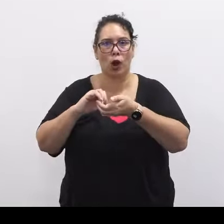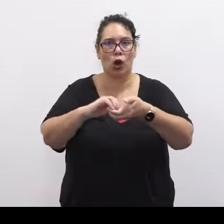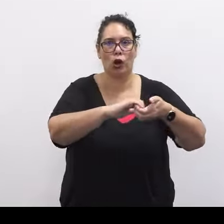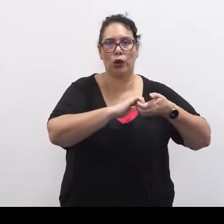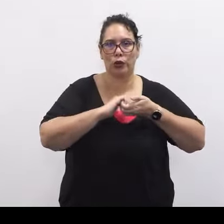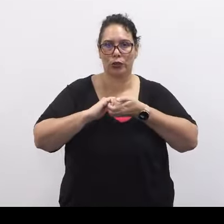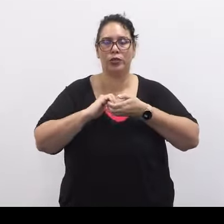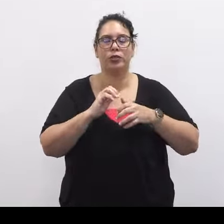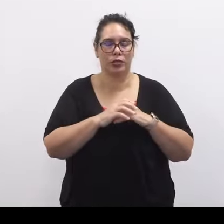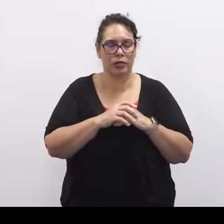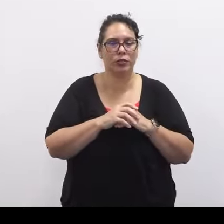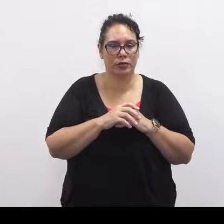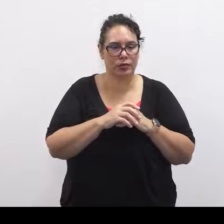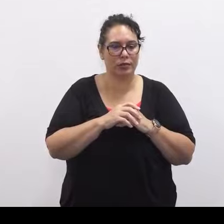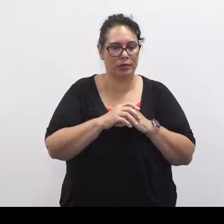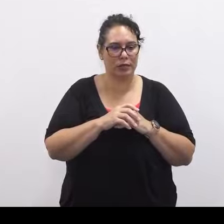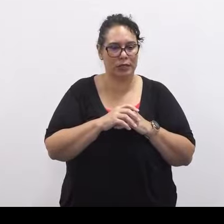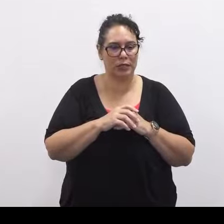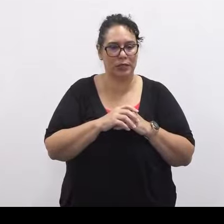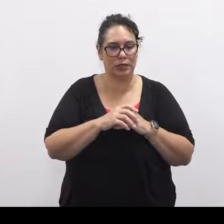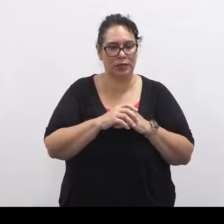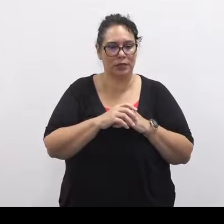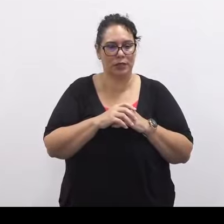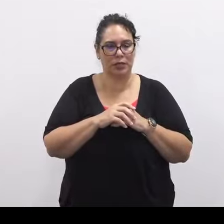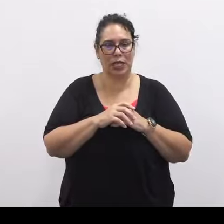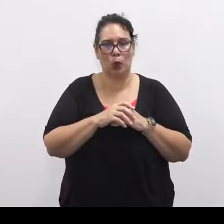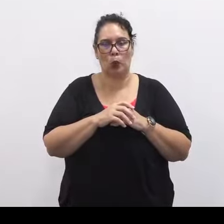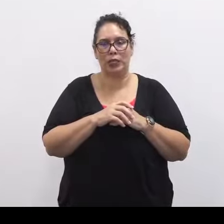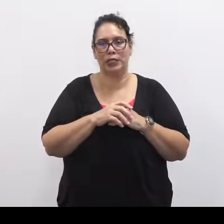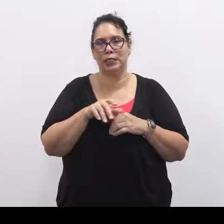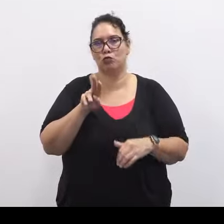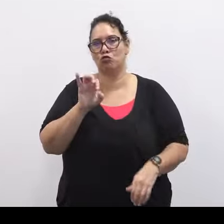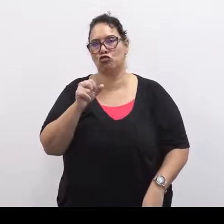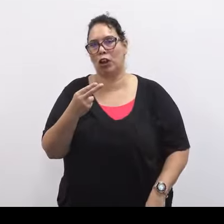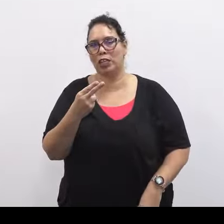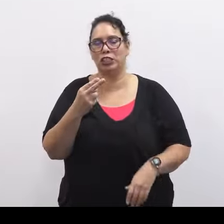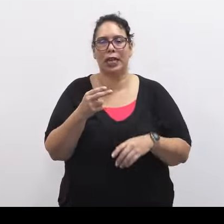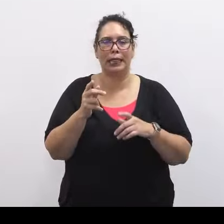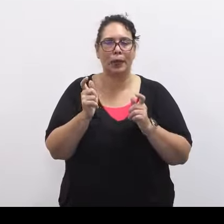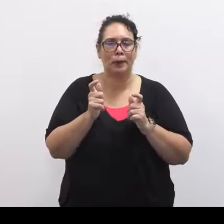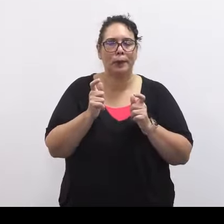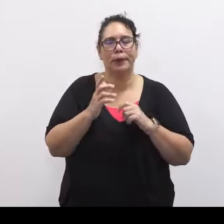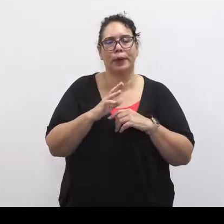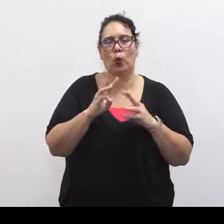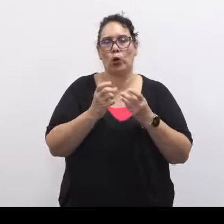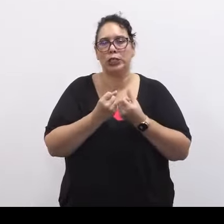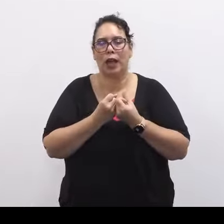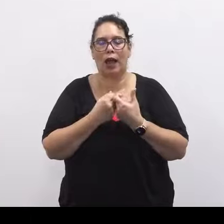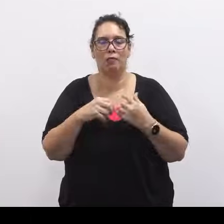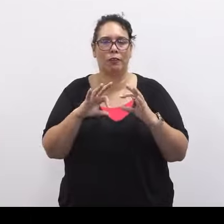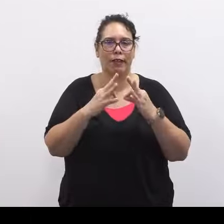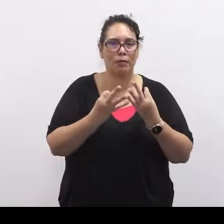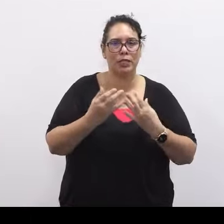and that was at the retreat-ish. It was a brunch and mini workshop for Long Beach Unified Families. And we also had a table there. Some great members